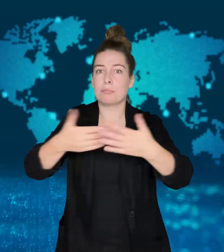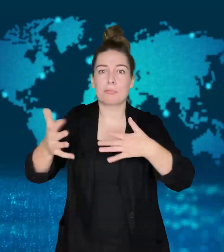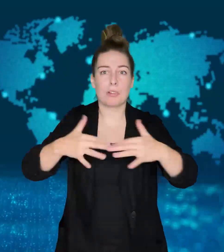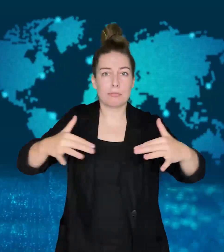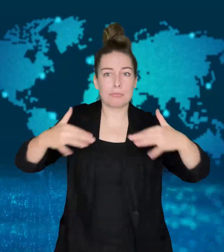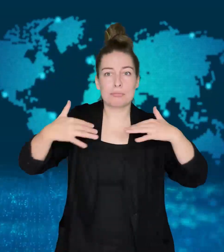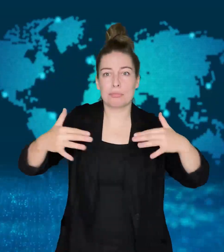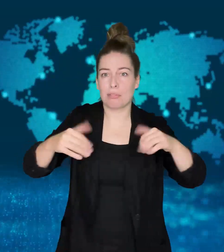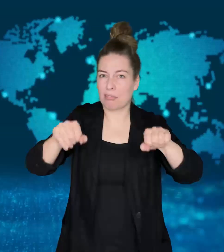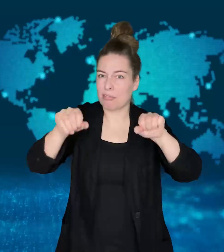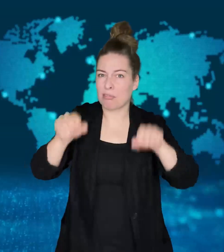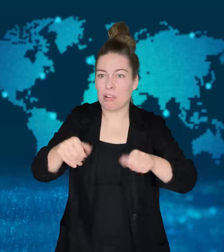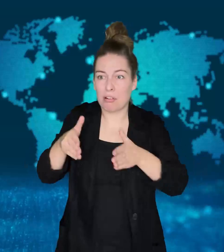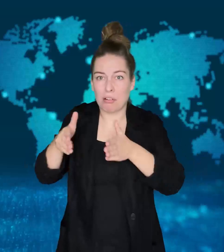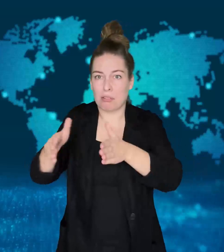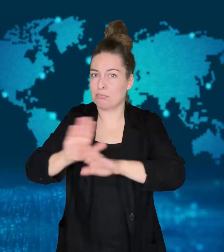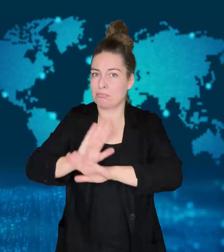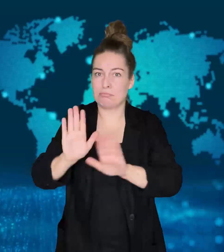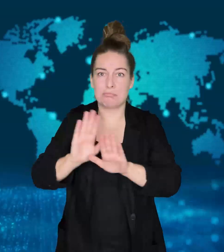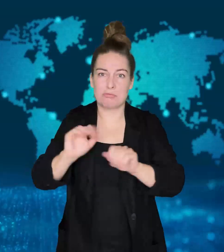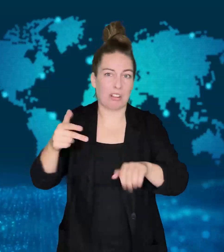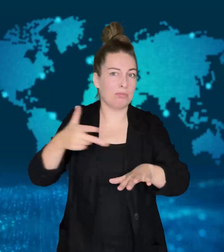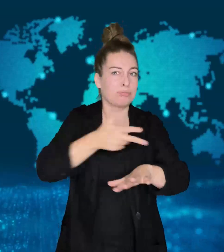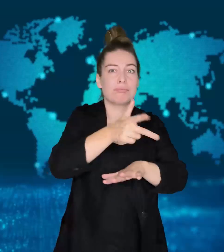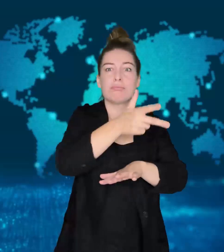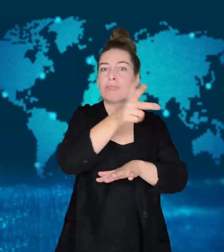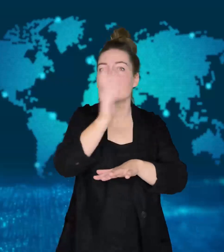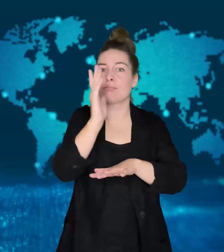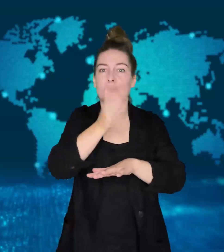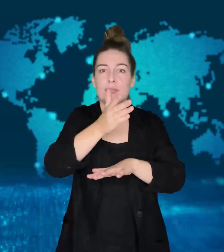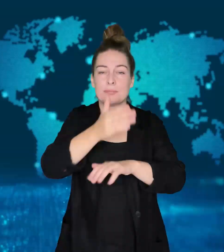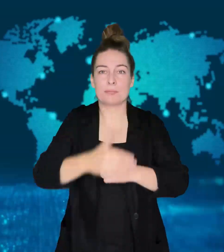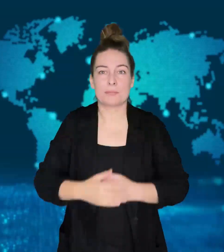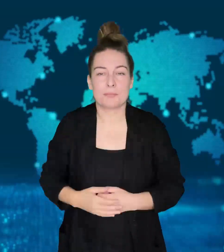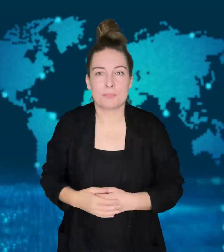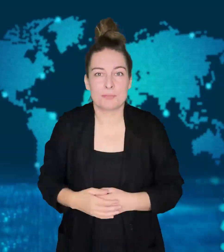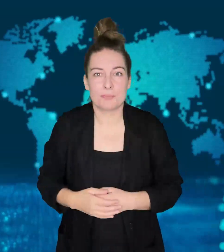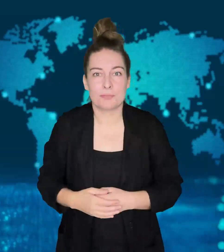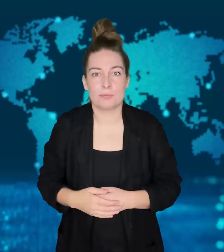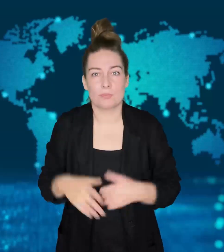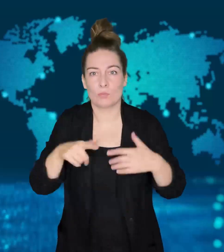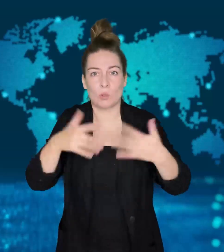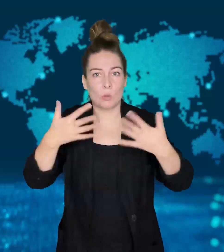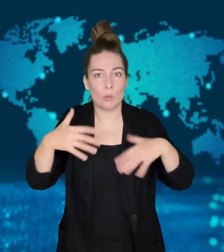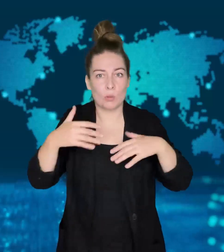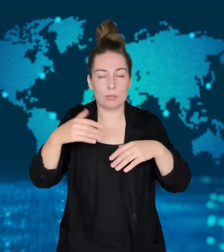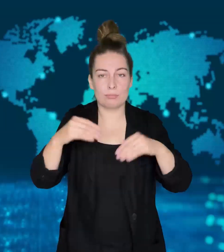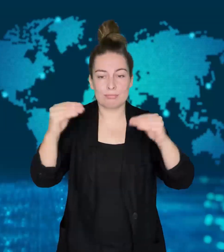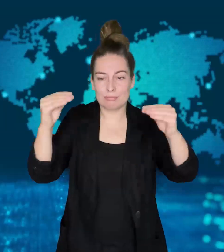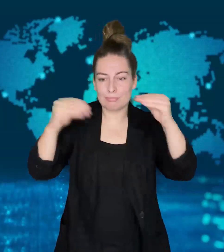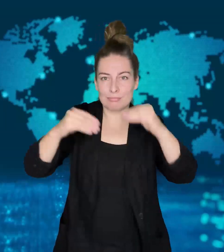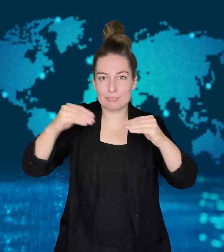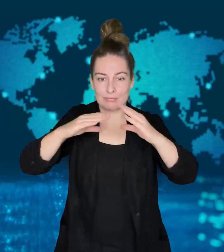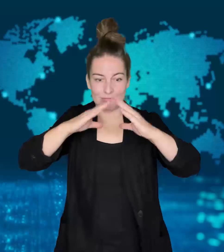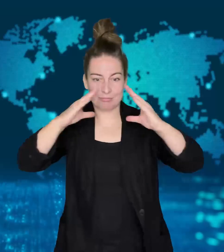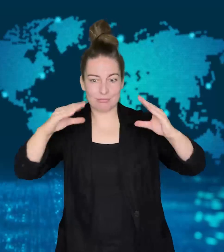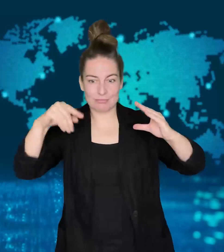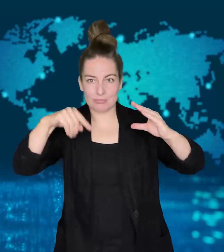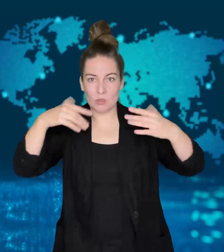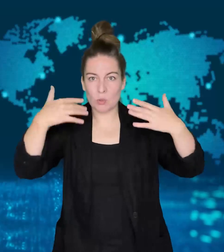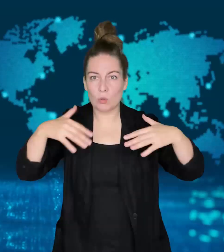It is uniquely made, able to withstand harsh conditions but light enough to